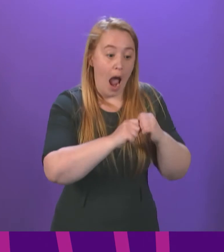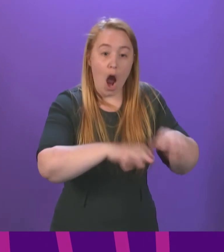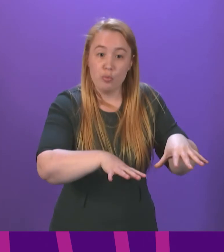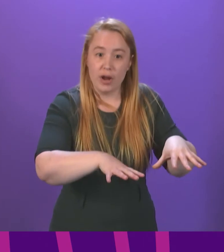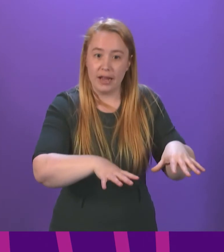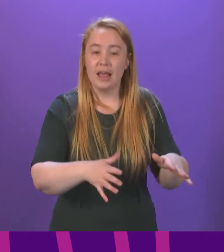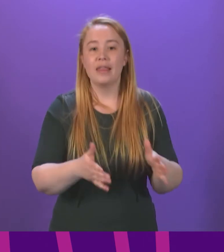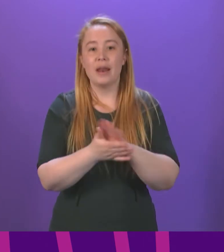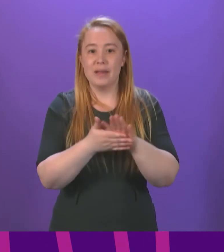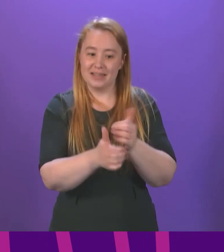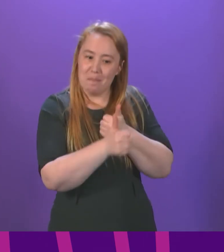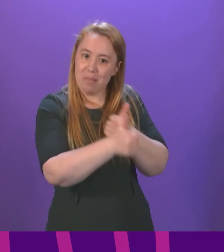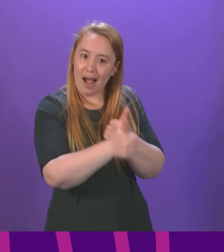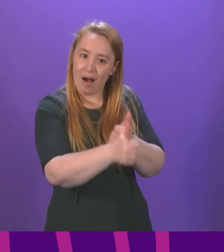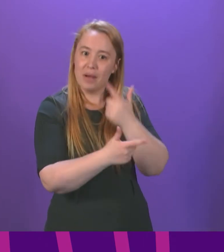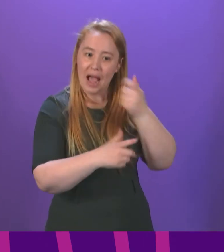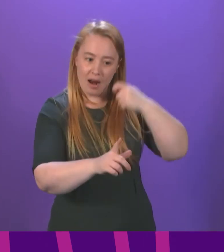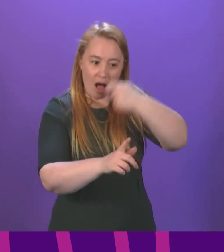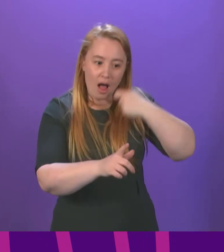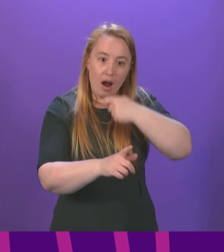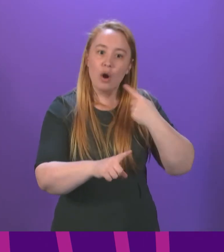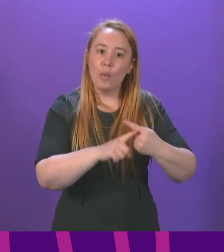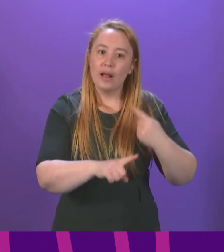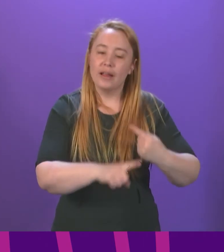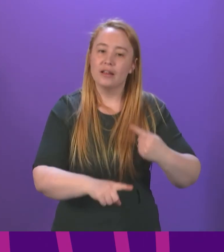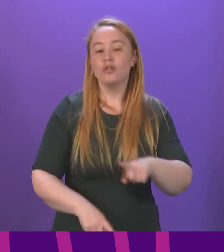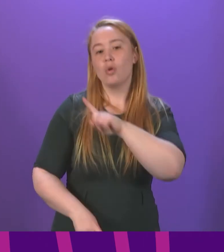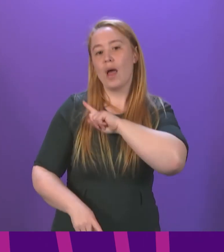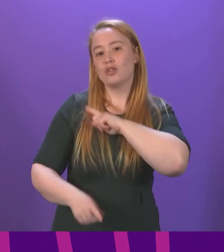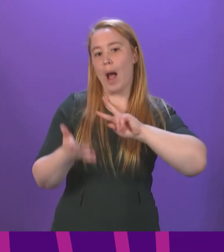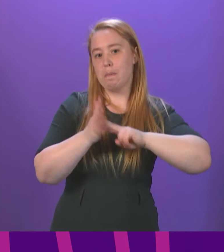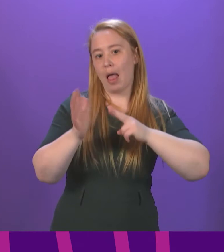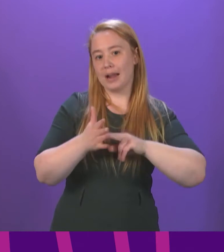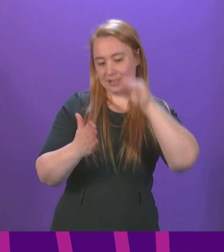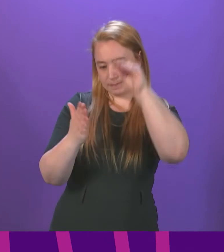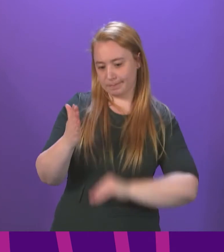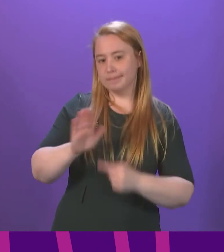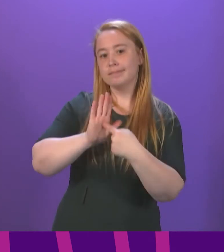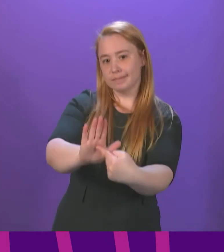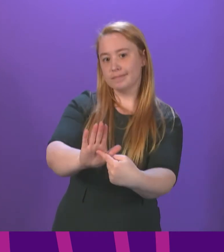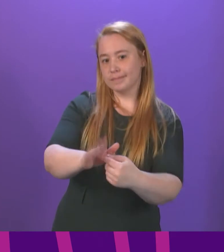capacity. We have set out today in our plan how we intend to utilise the capacity.